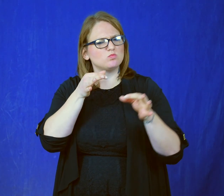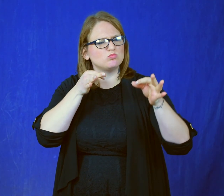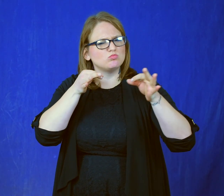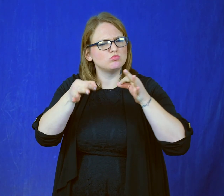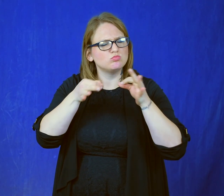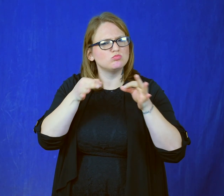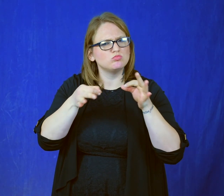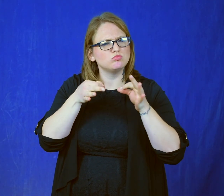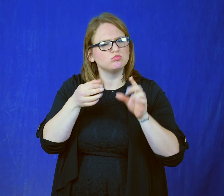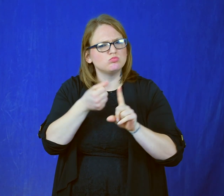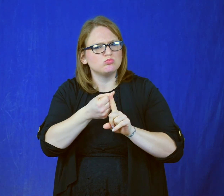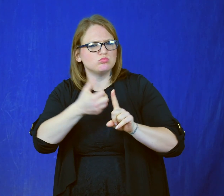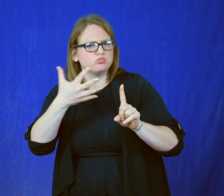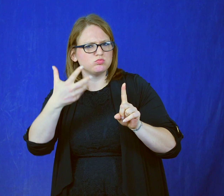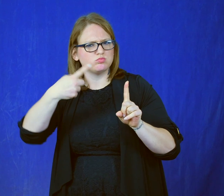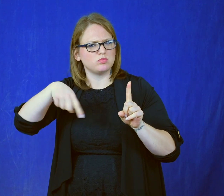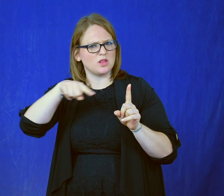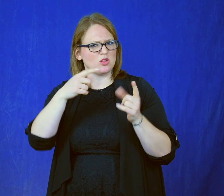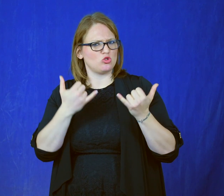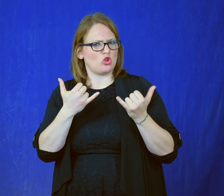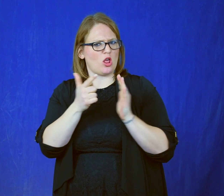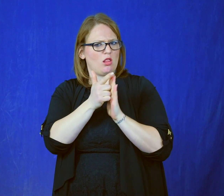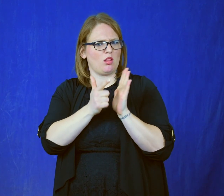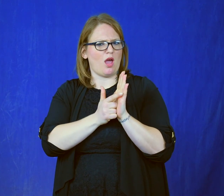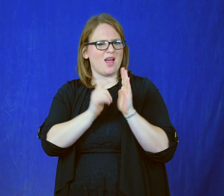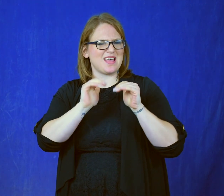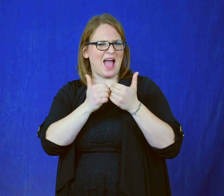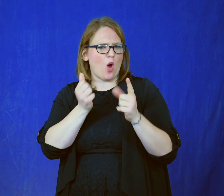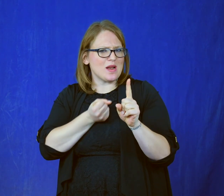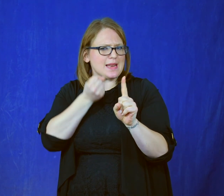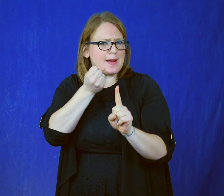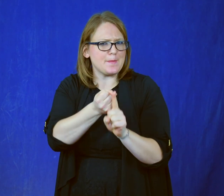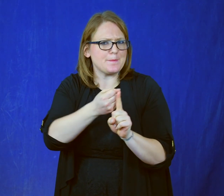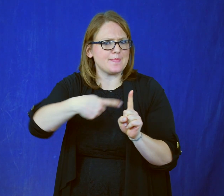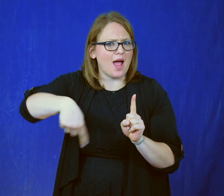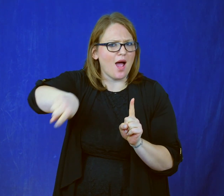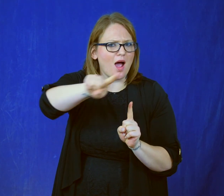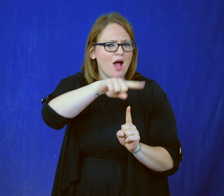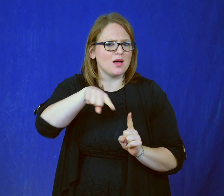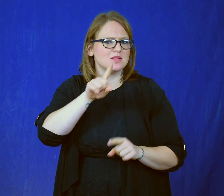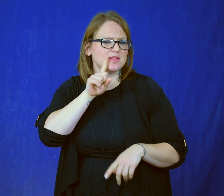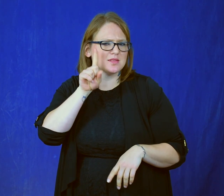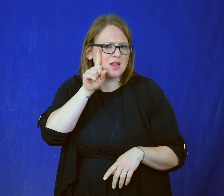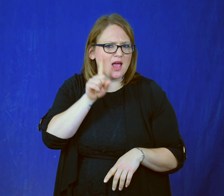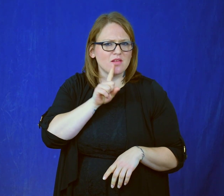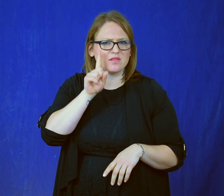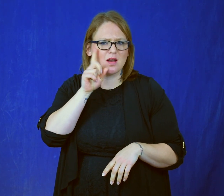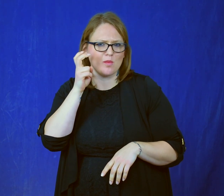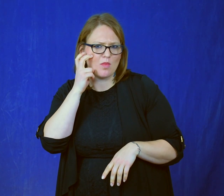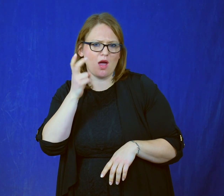In our next video, we will share how these laws and programs make a difference to children who are Deaf, DeafBlind &